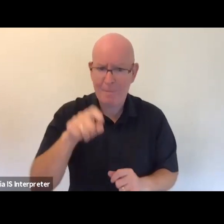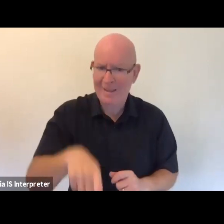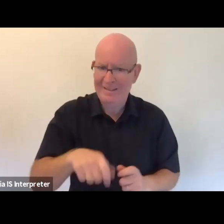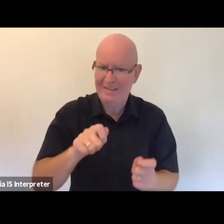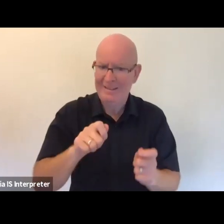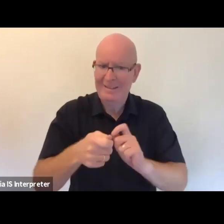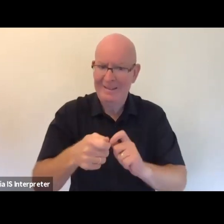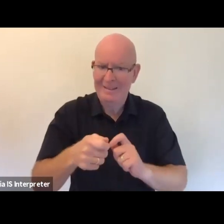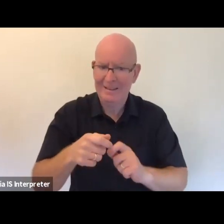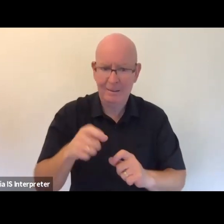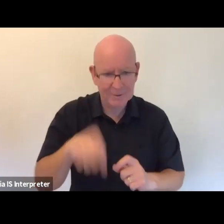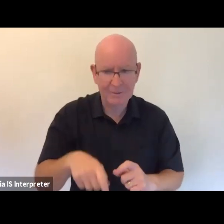I’ll make this the second last question.